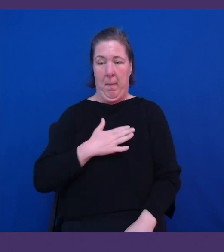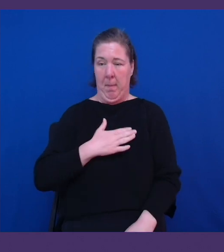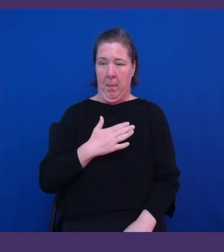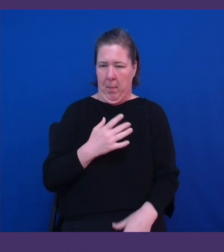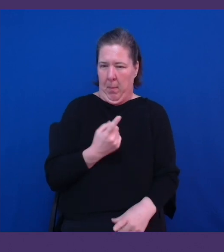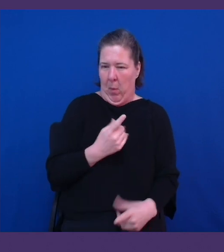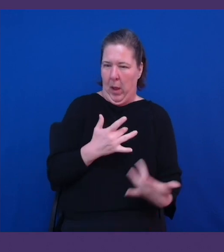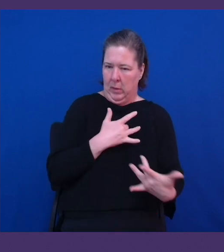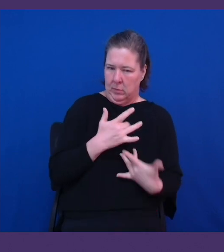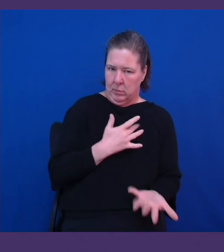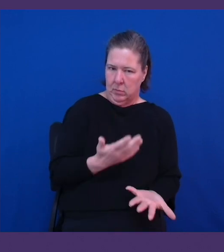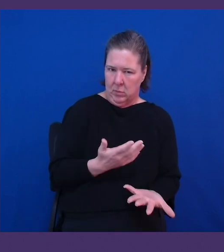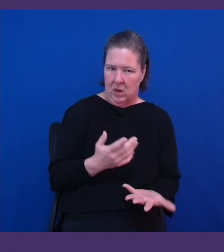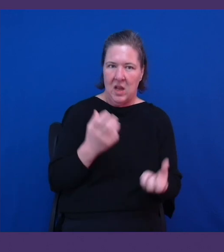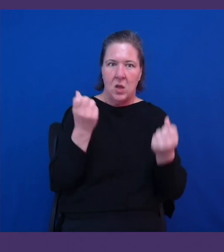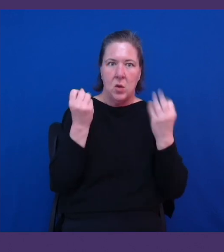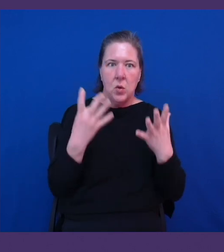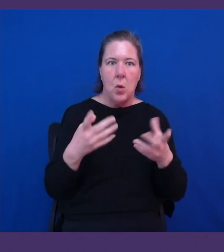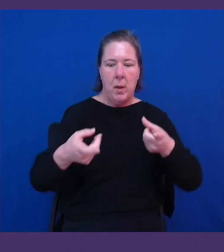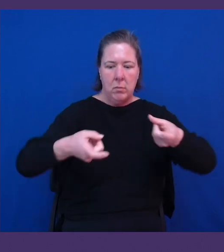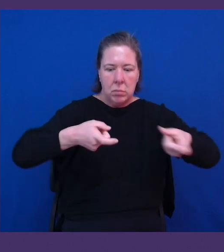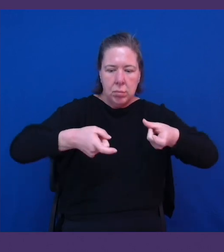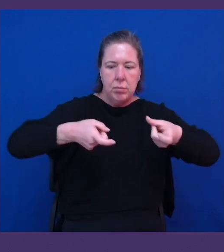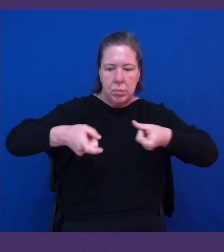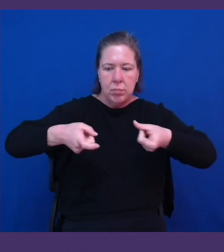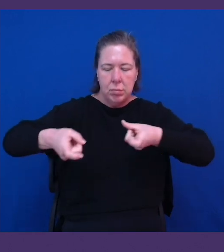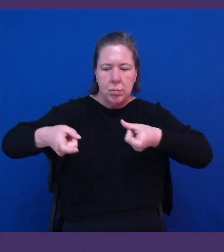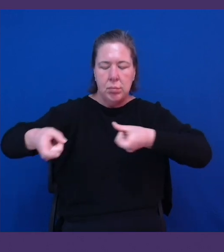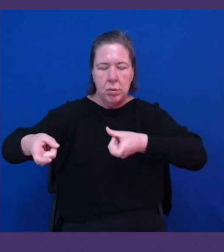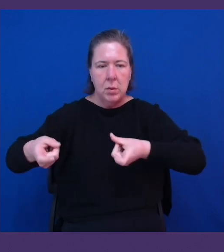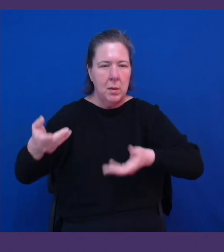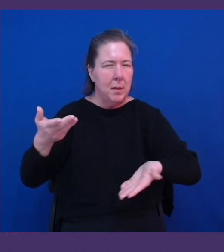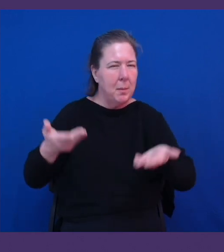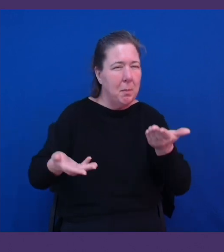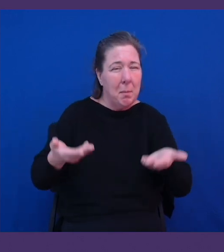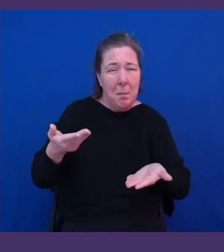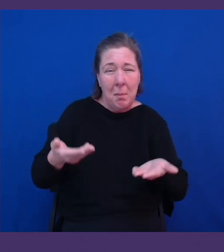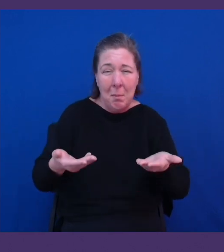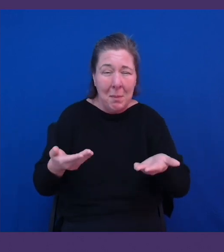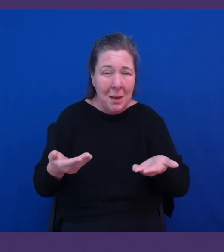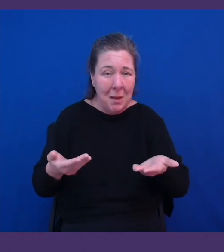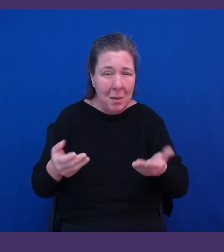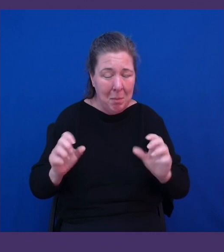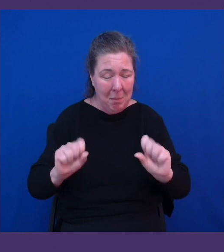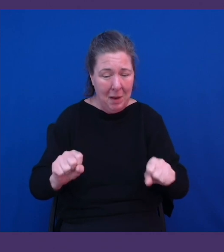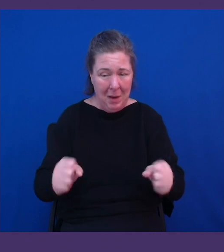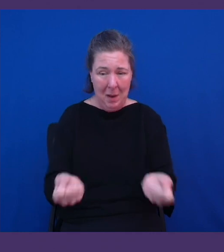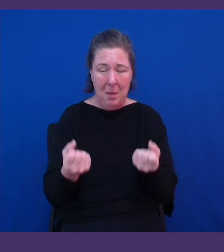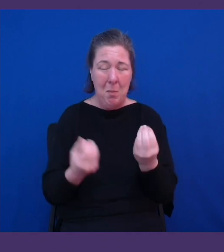so many regulators, there's maybe potential for that many more differing interpretations,